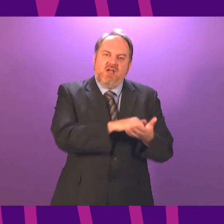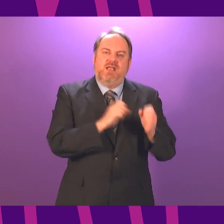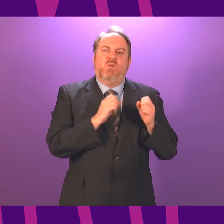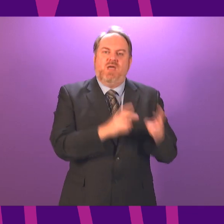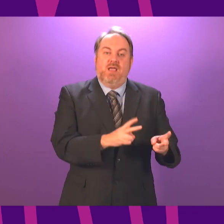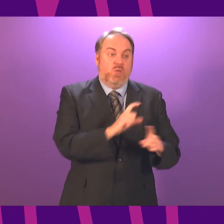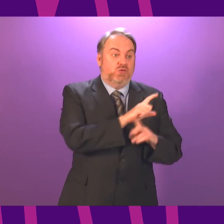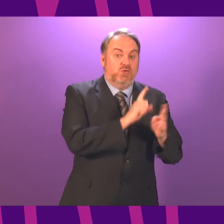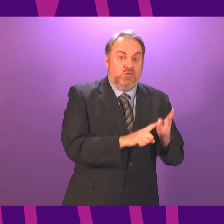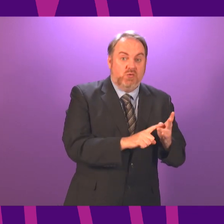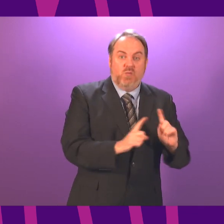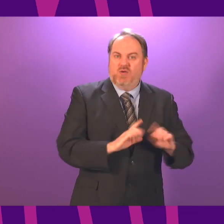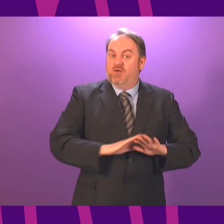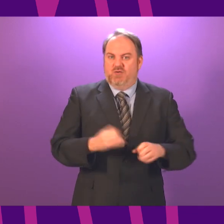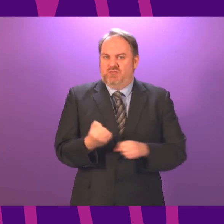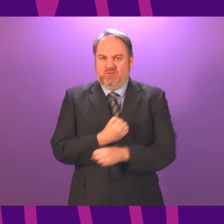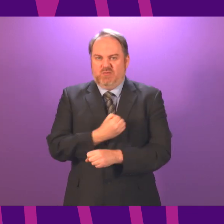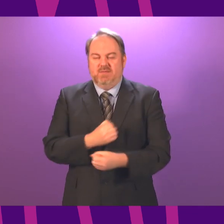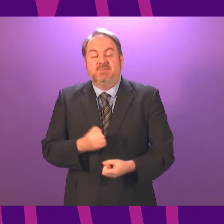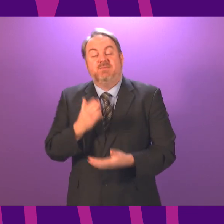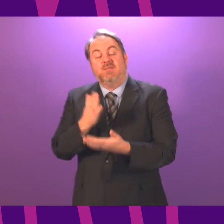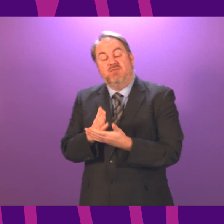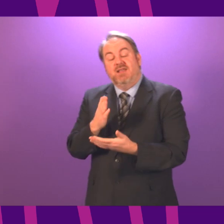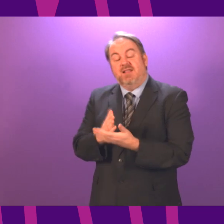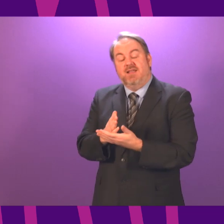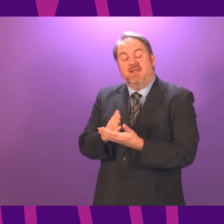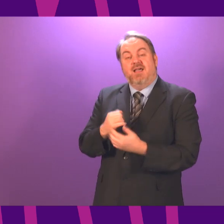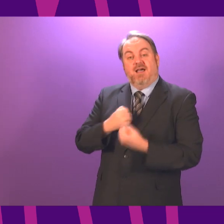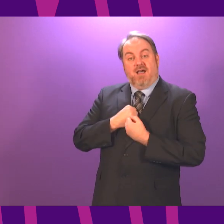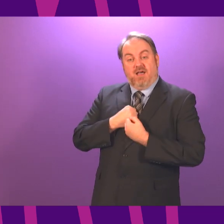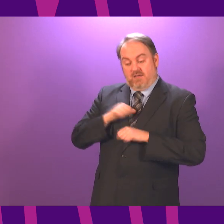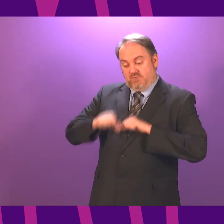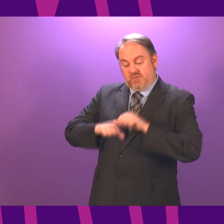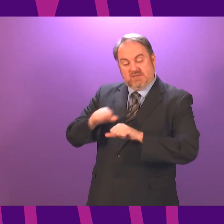approach that is being taken is very much aligned across the UK and is there for the right reasons.